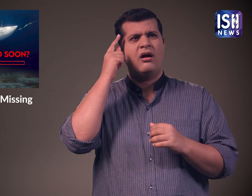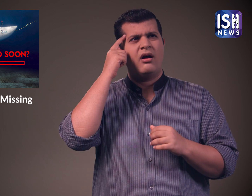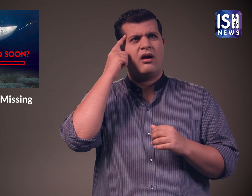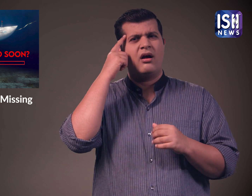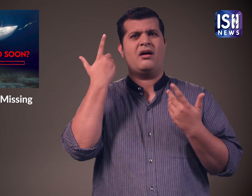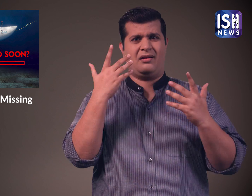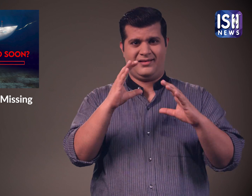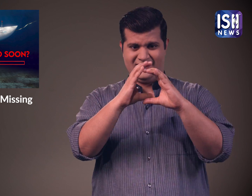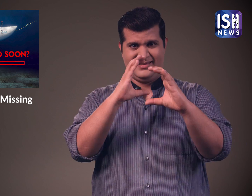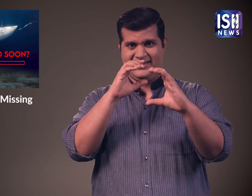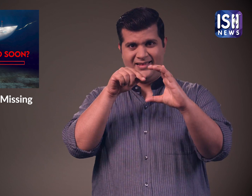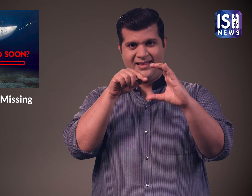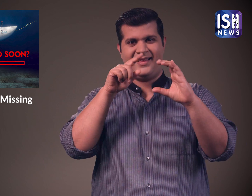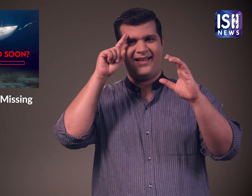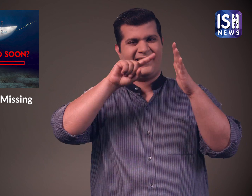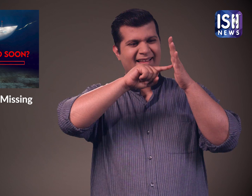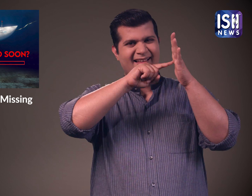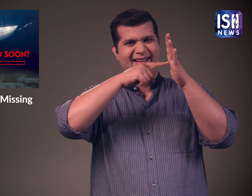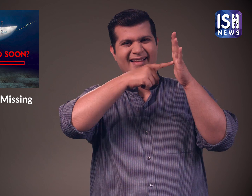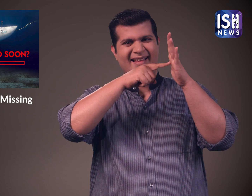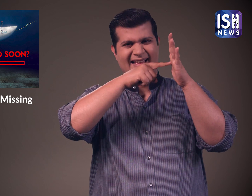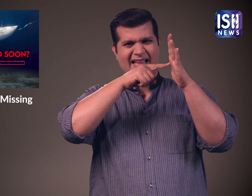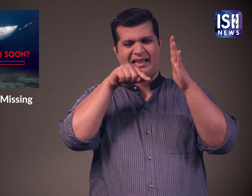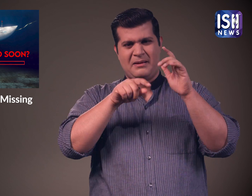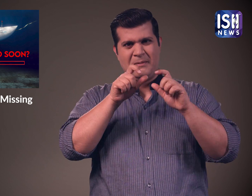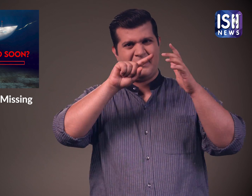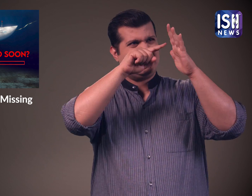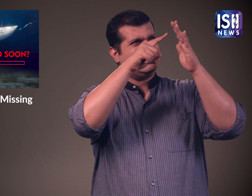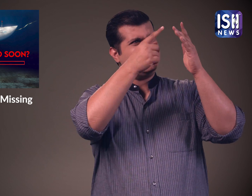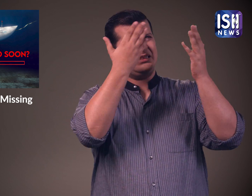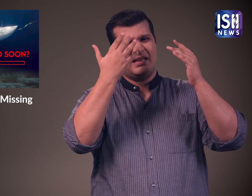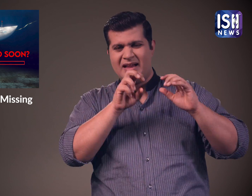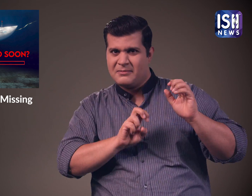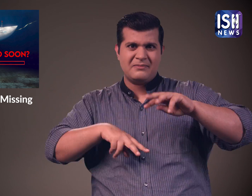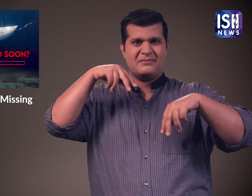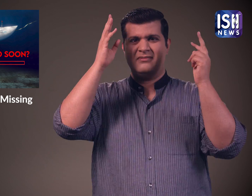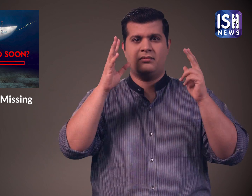You may think that they can just open the submersible and come out.